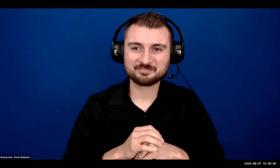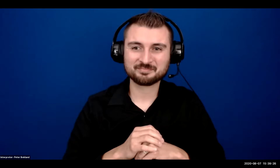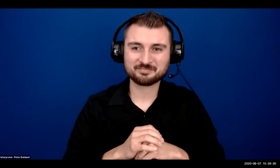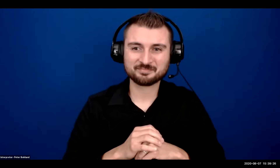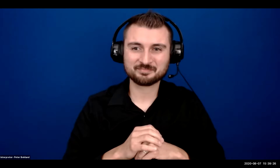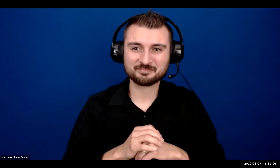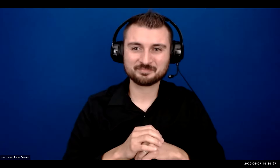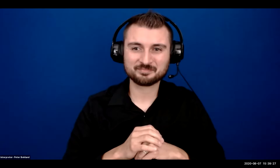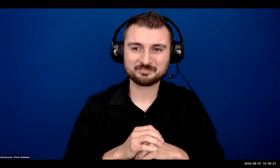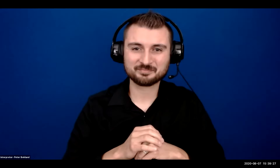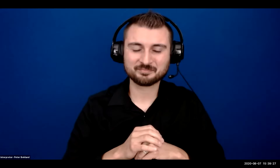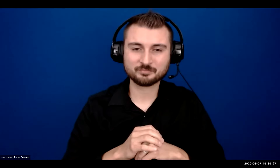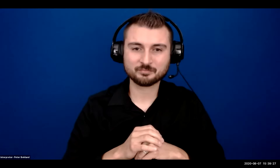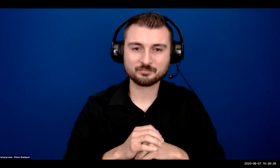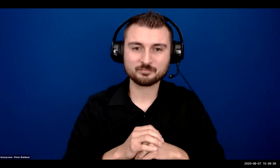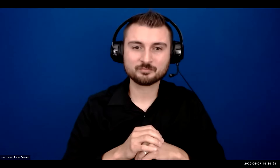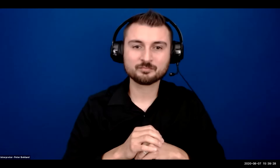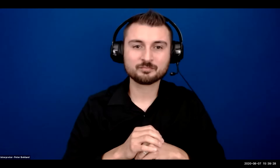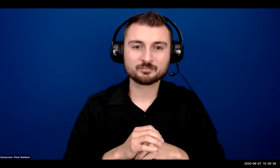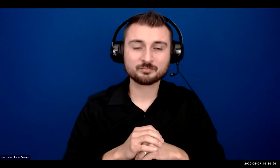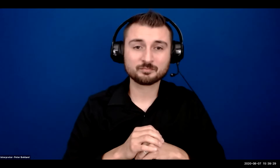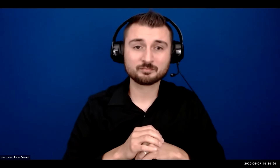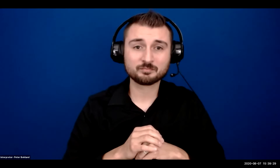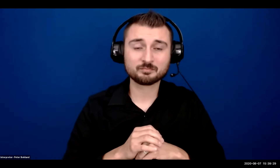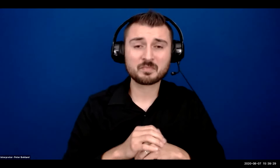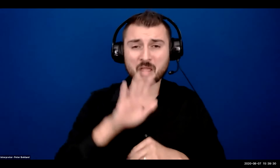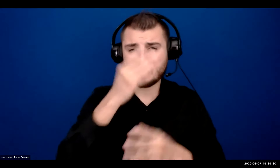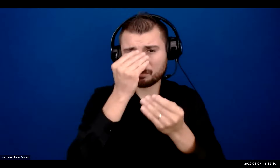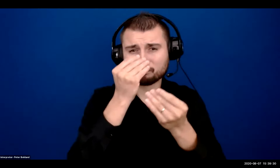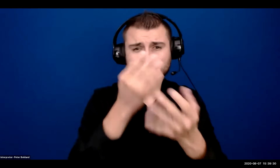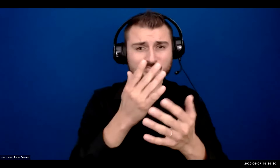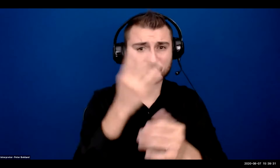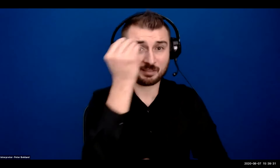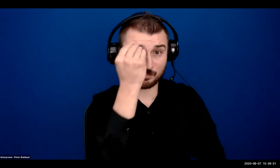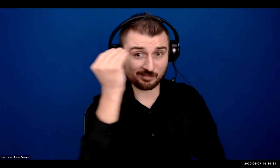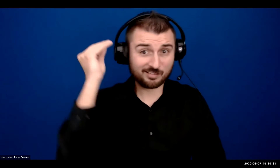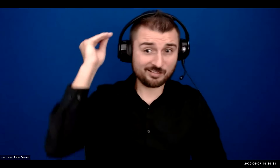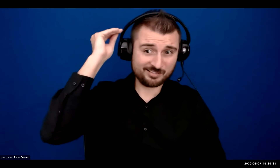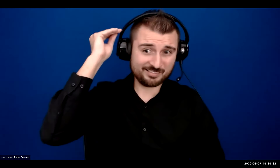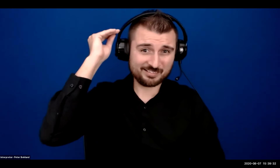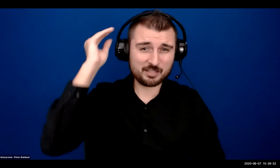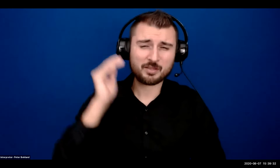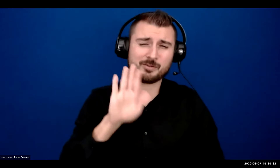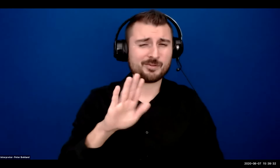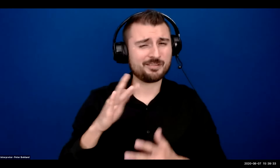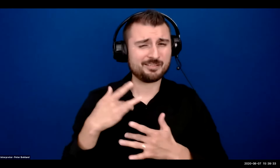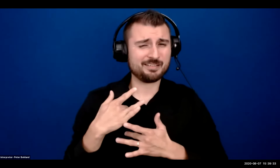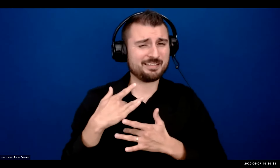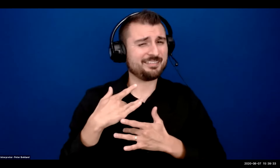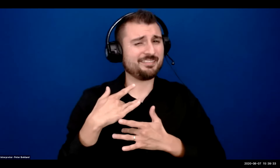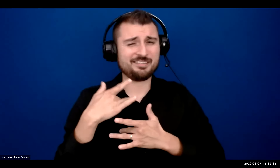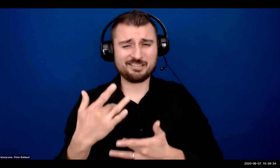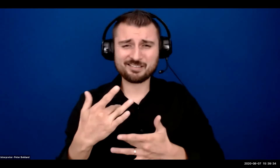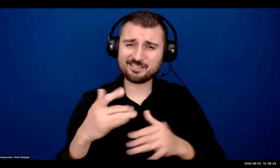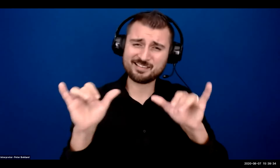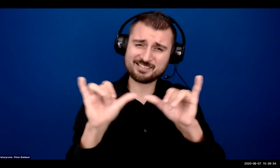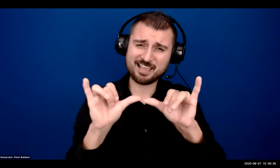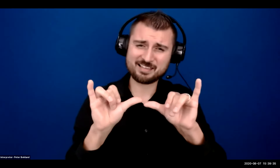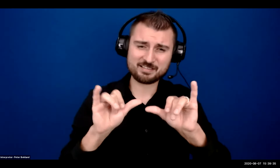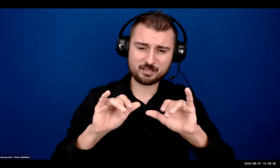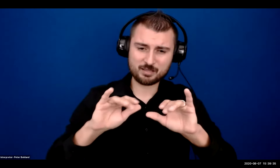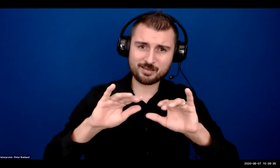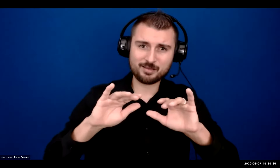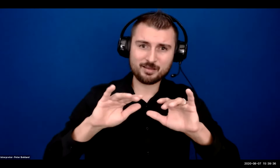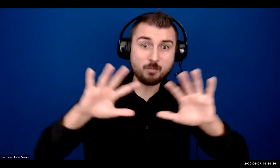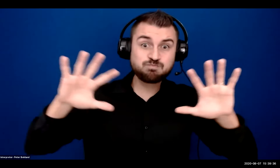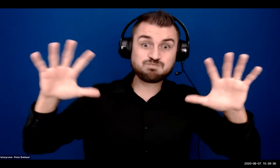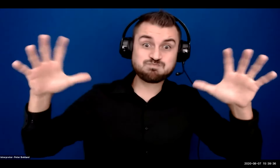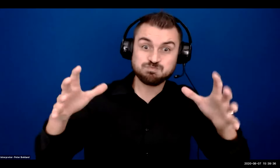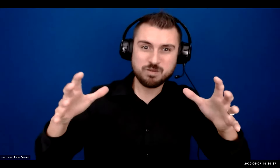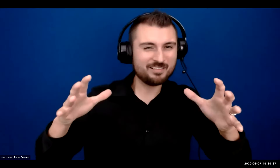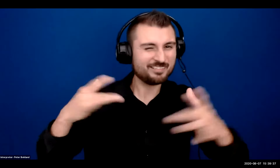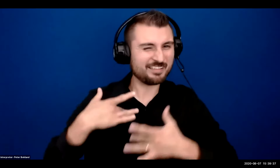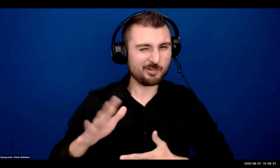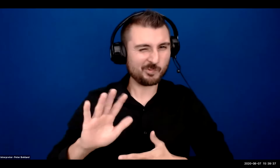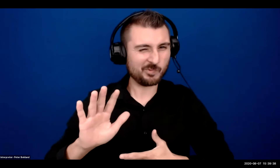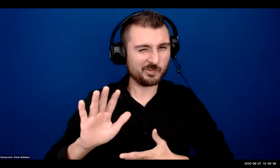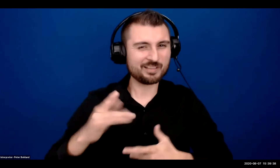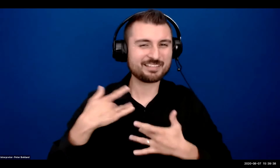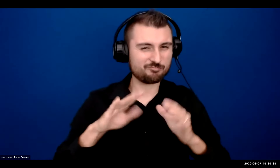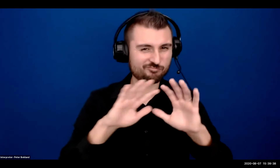Okay thank you. Okay welcome back everybody.